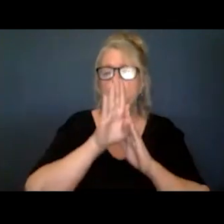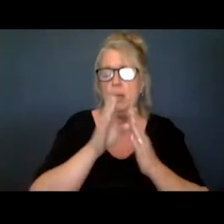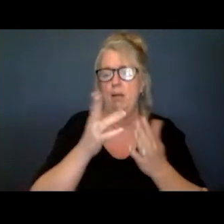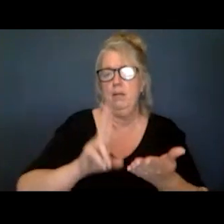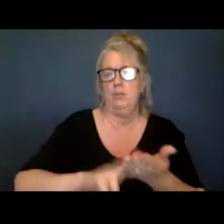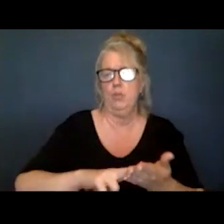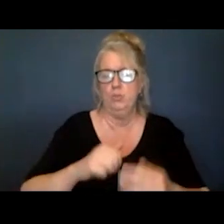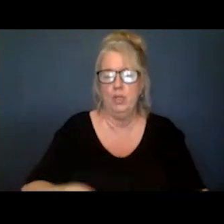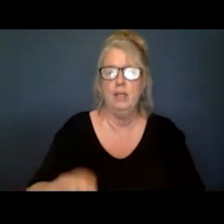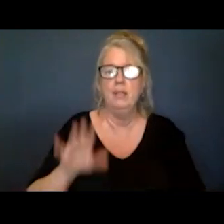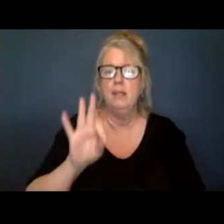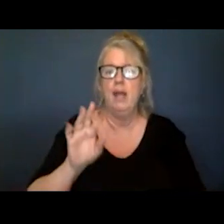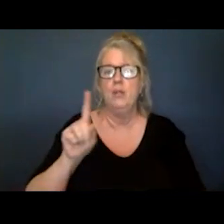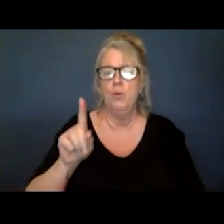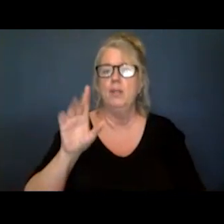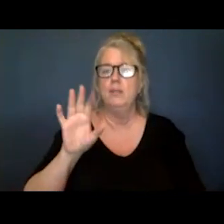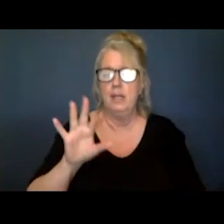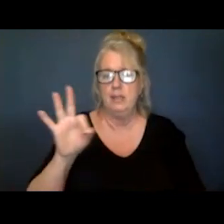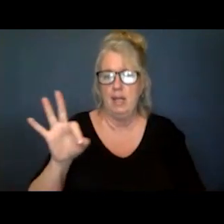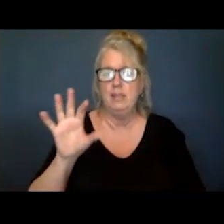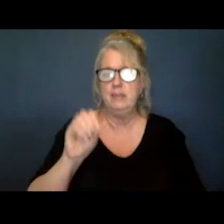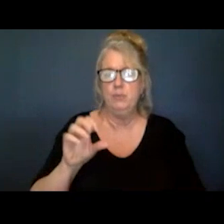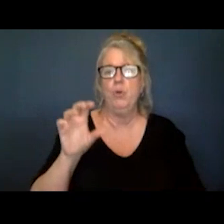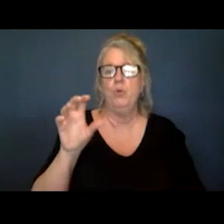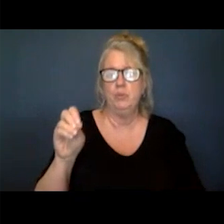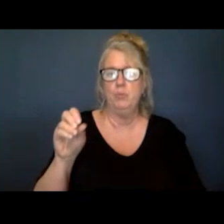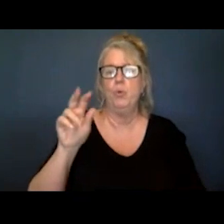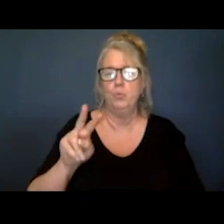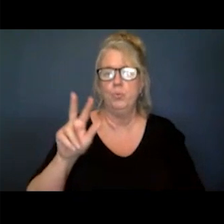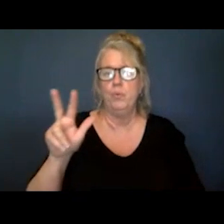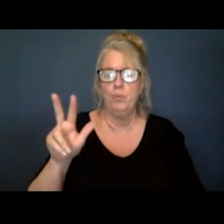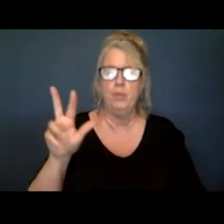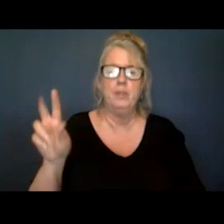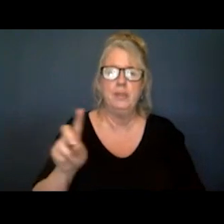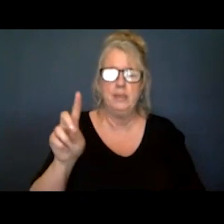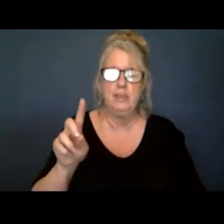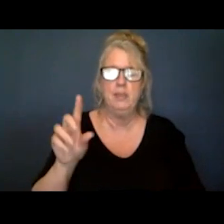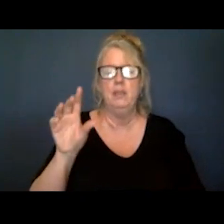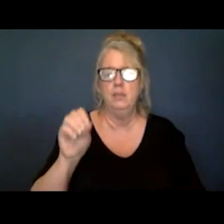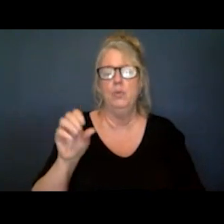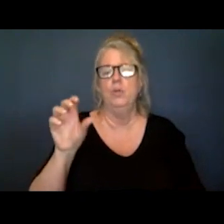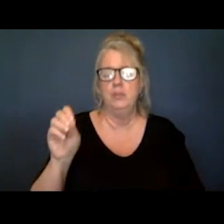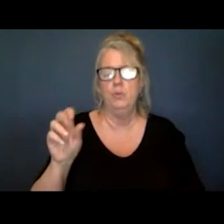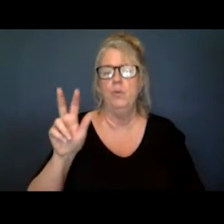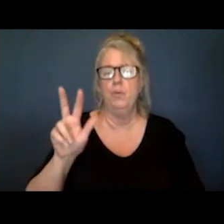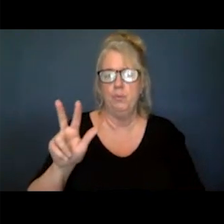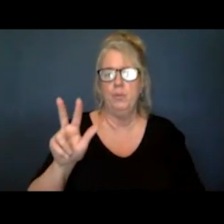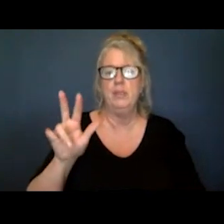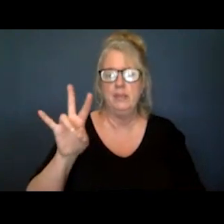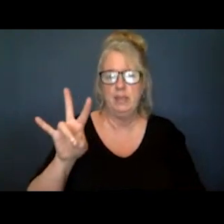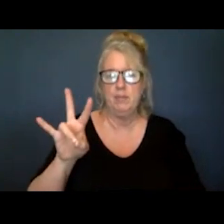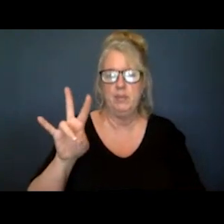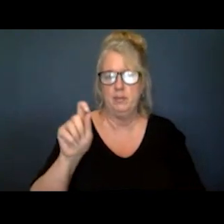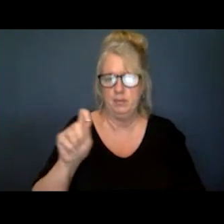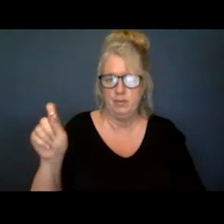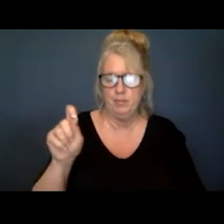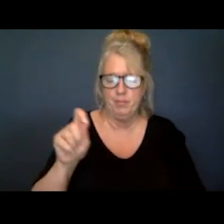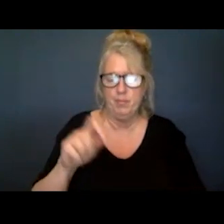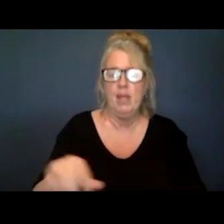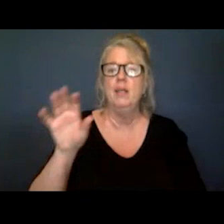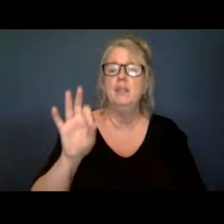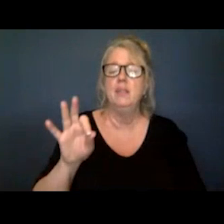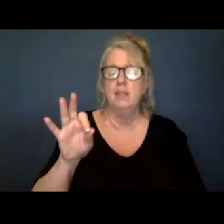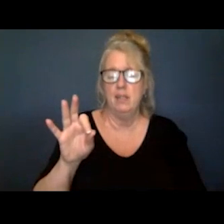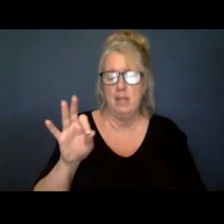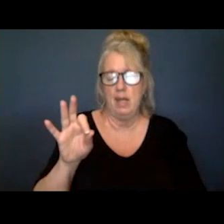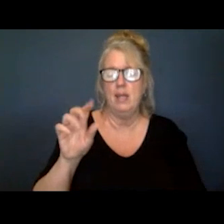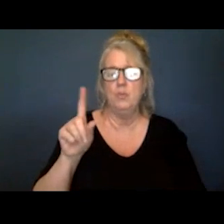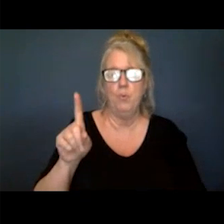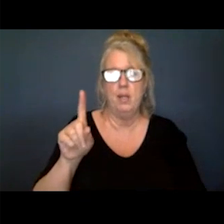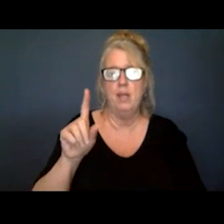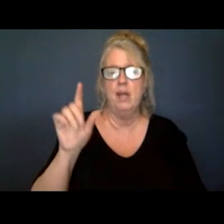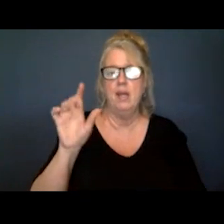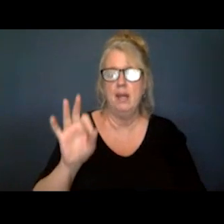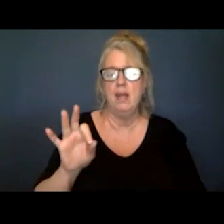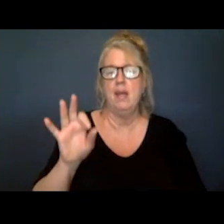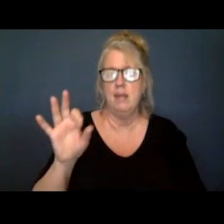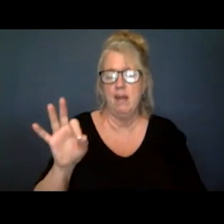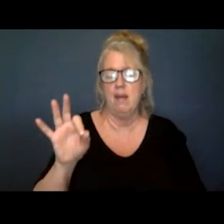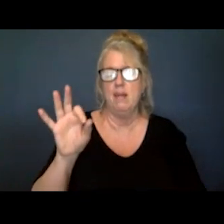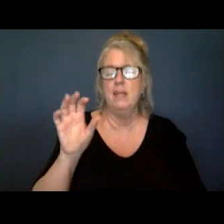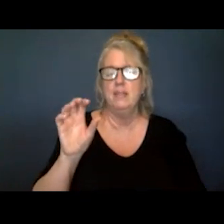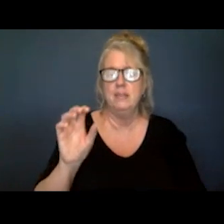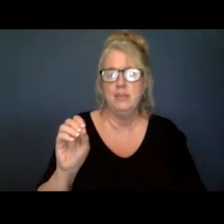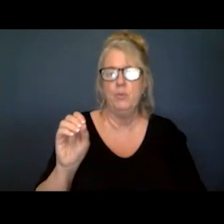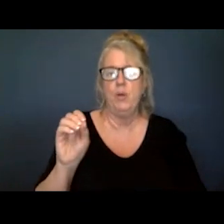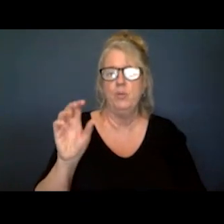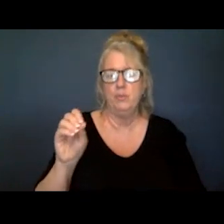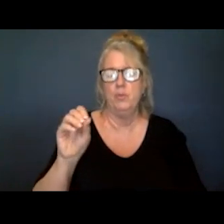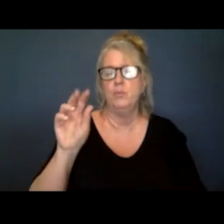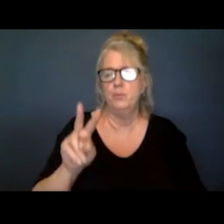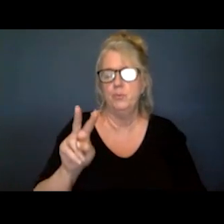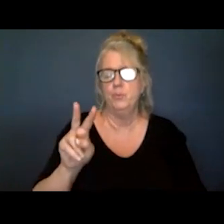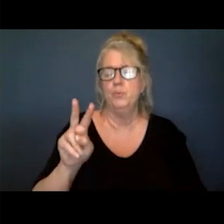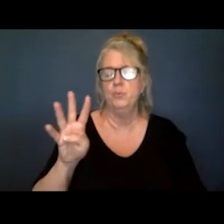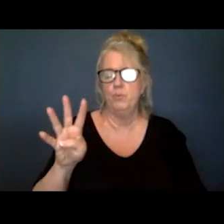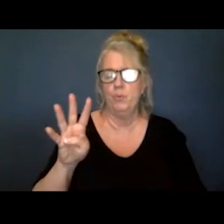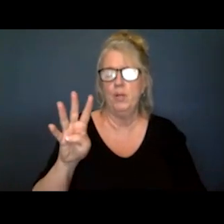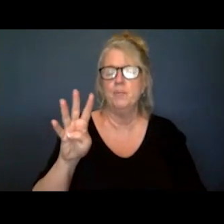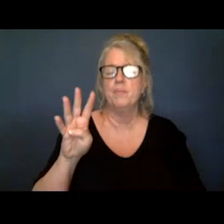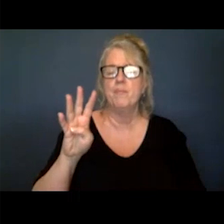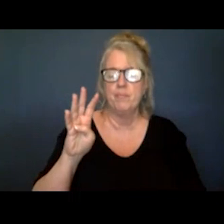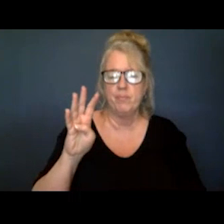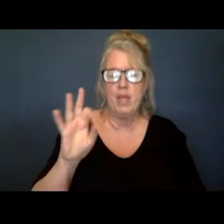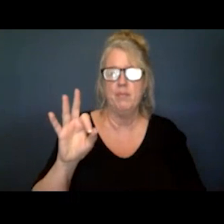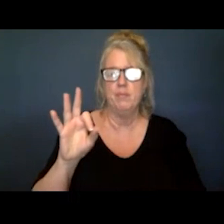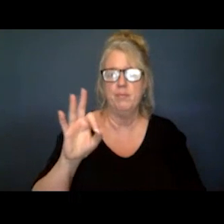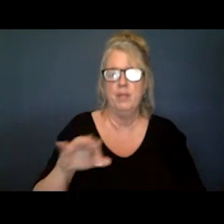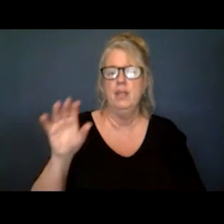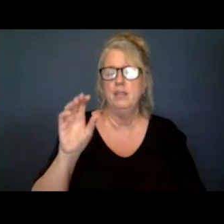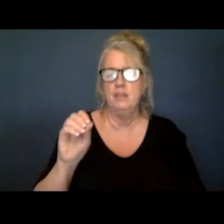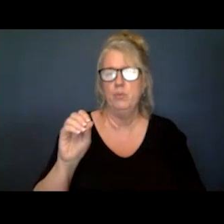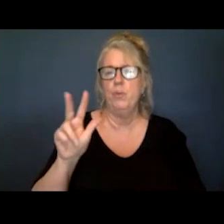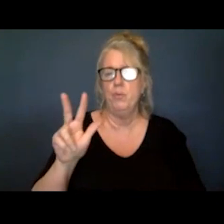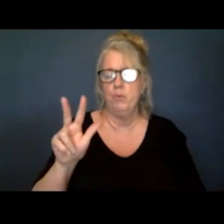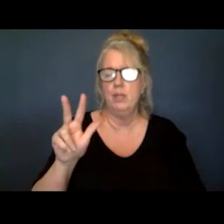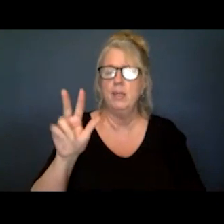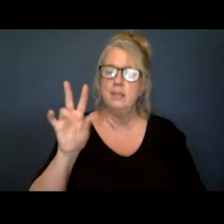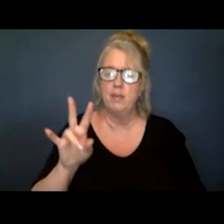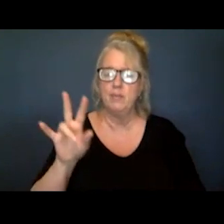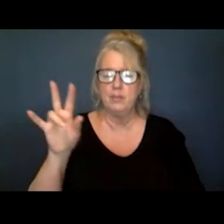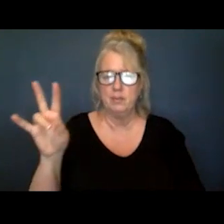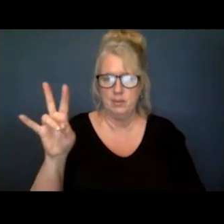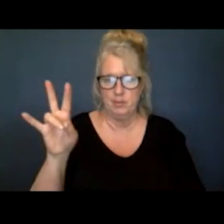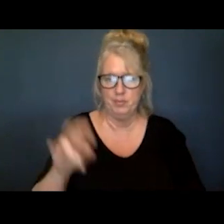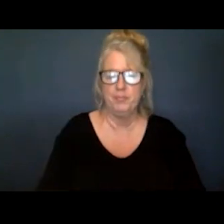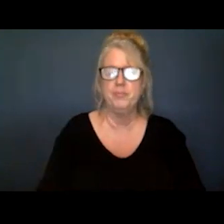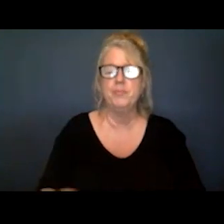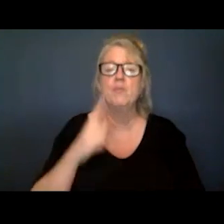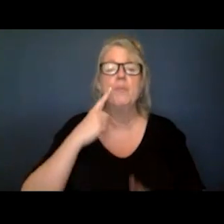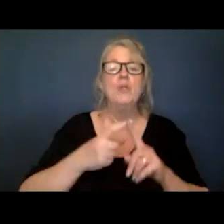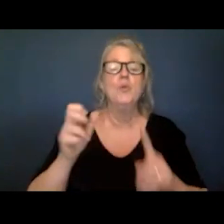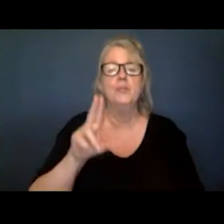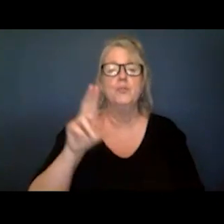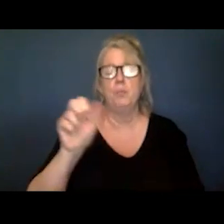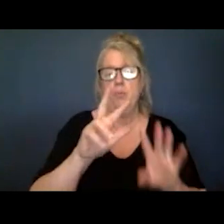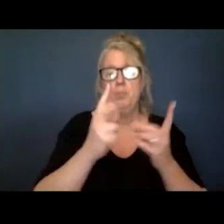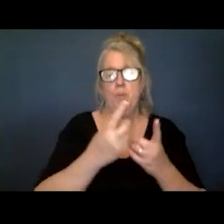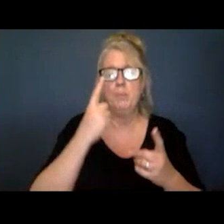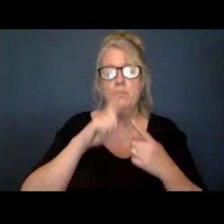91990023D0037 -91990024F0370024 F0377 from the US Department of Education,